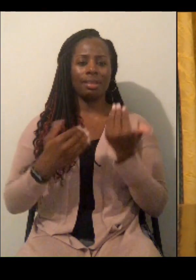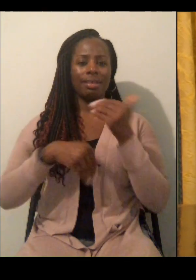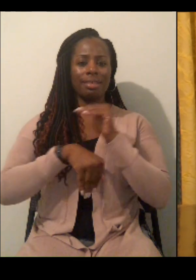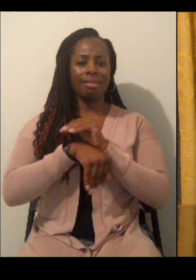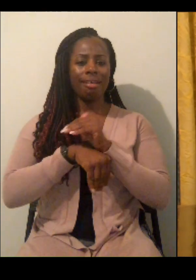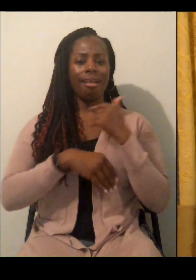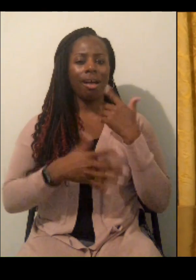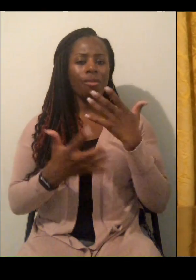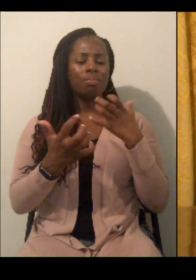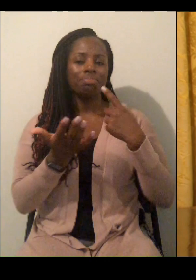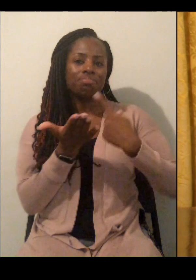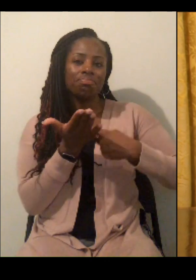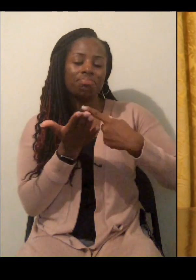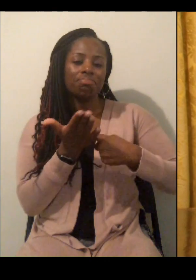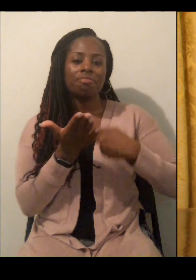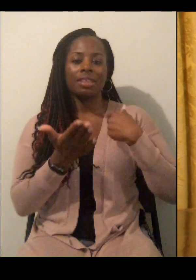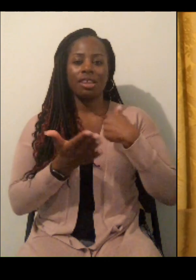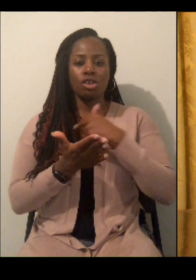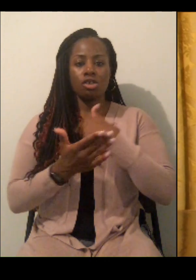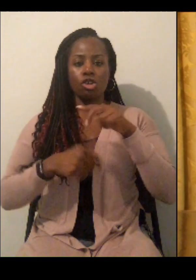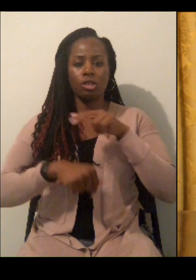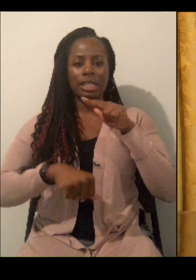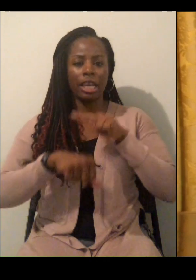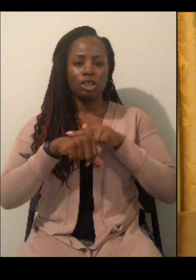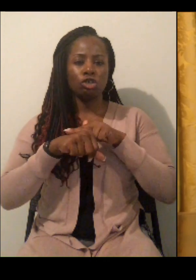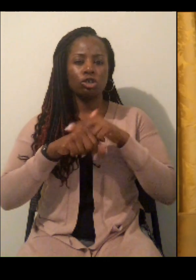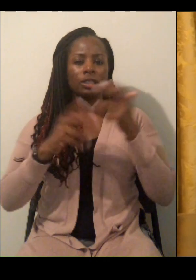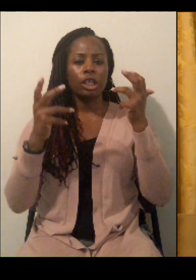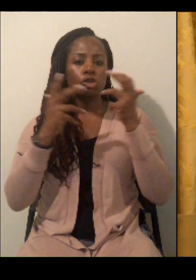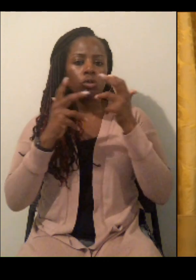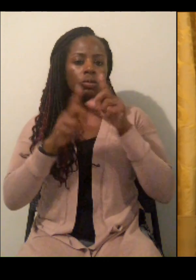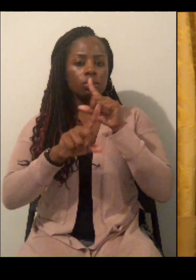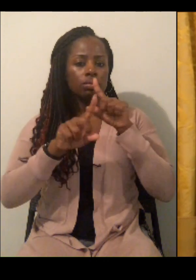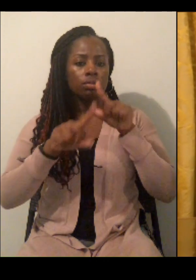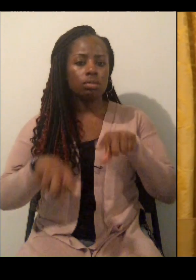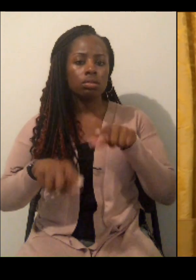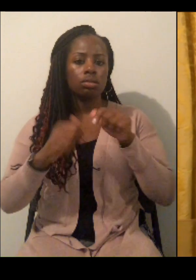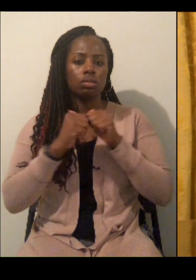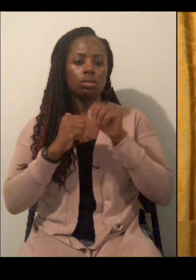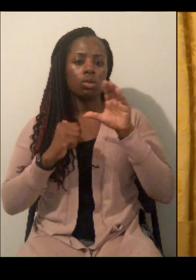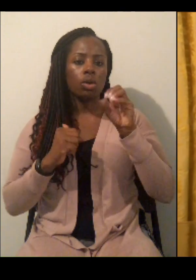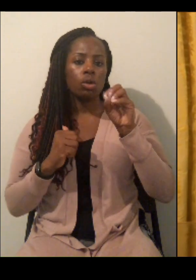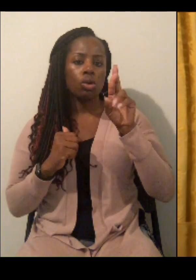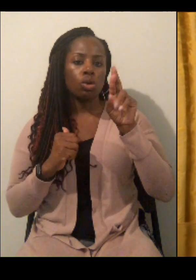unprecedented response to the corona virus outbreak that started in China and